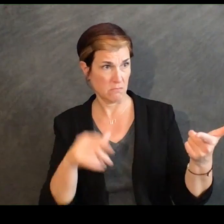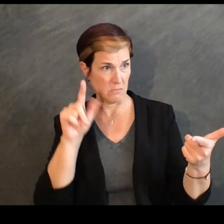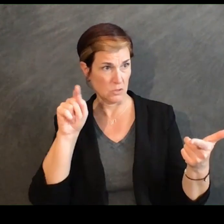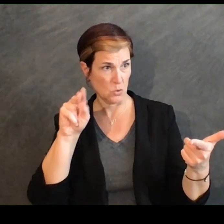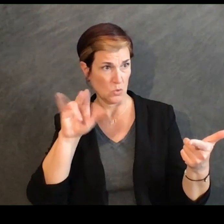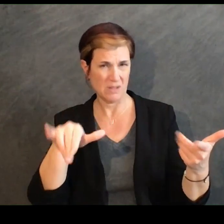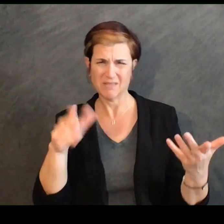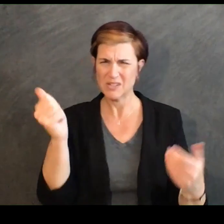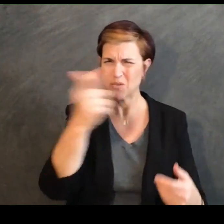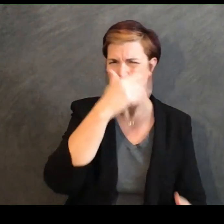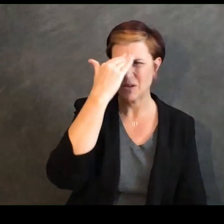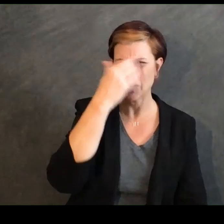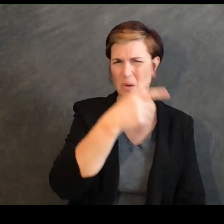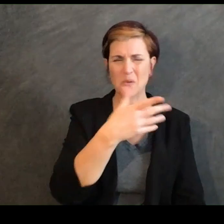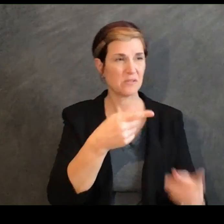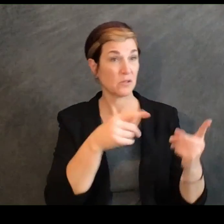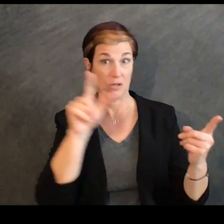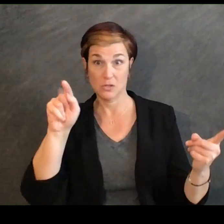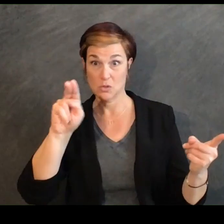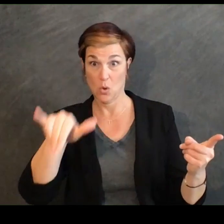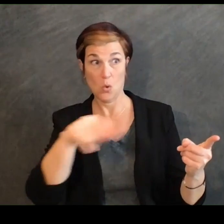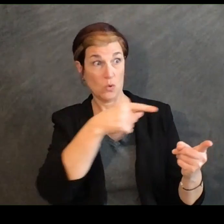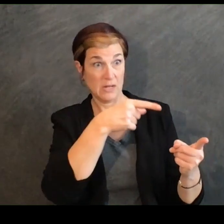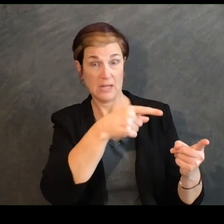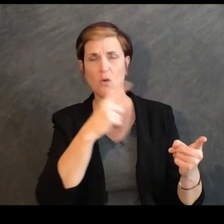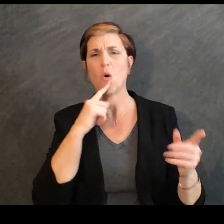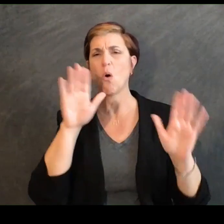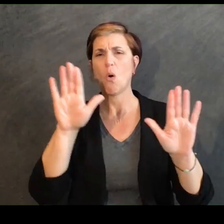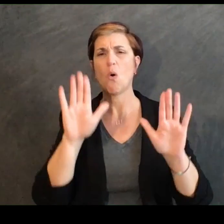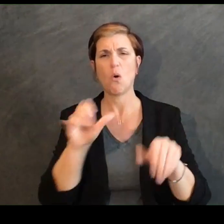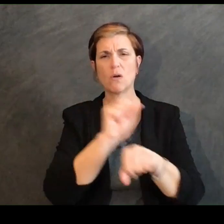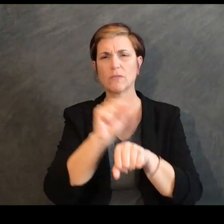knows you pretty well but Tony has been doing a tremendous you have working long